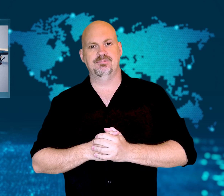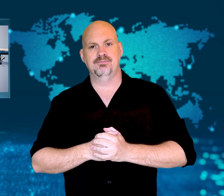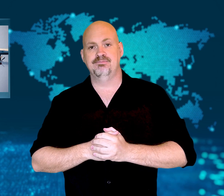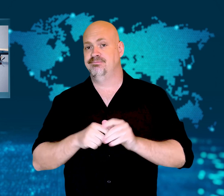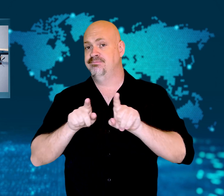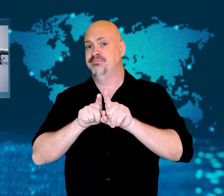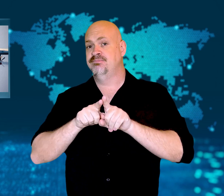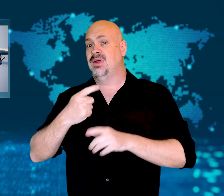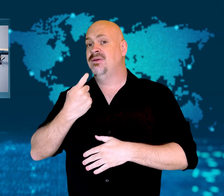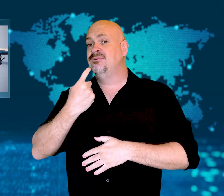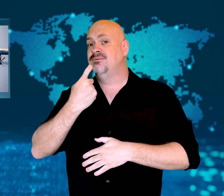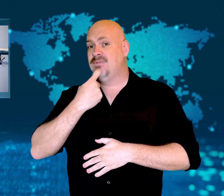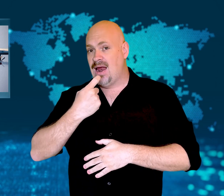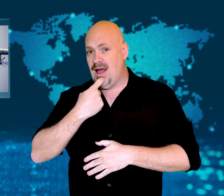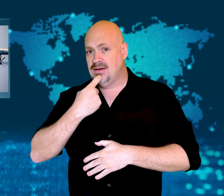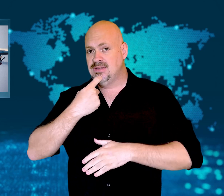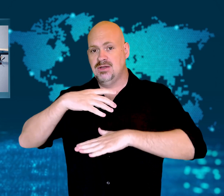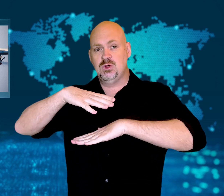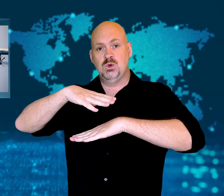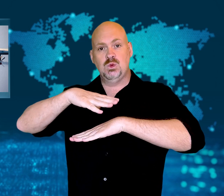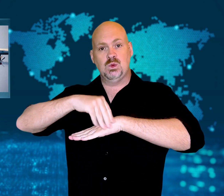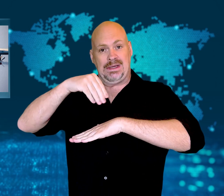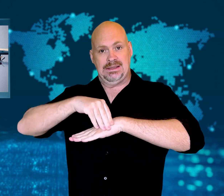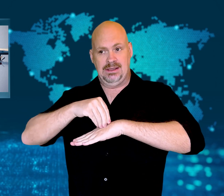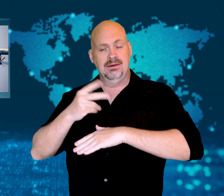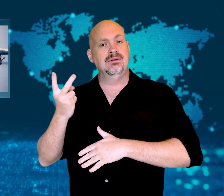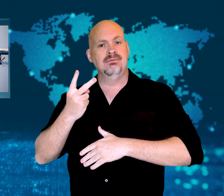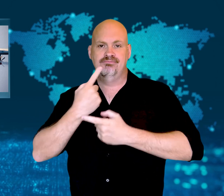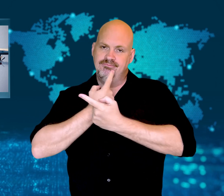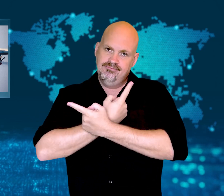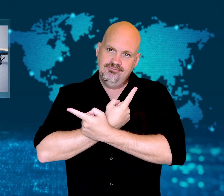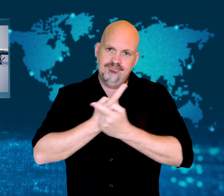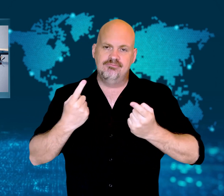risking anger and retaliation from Russia.